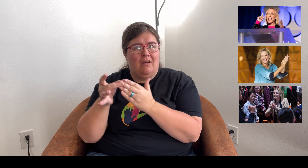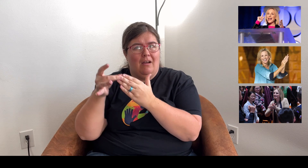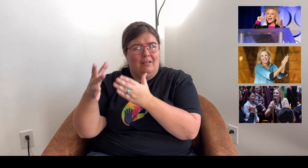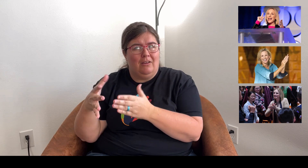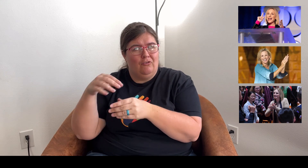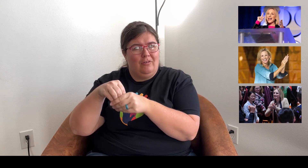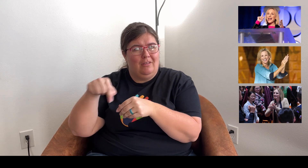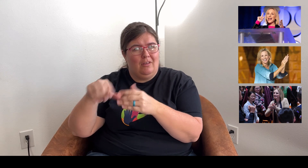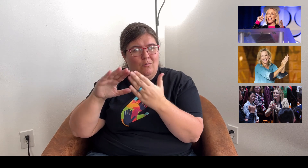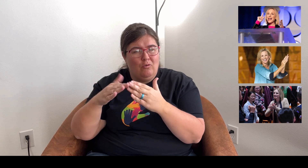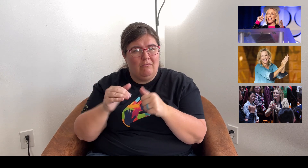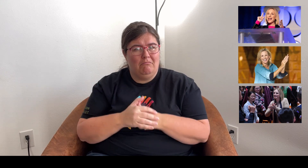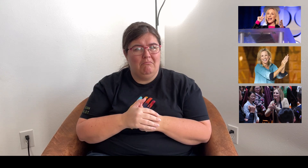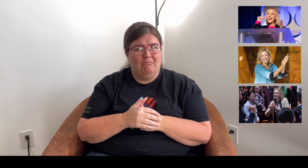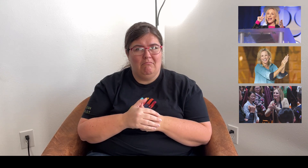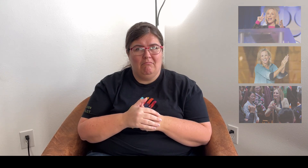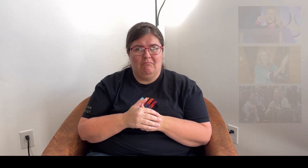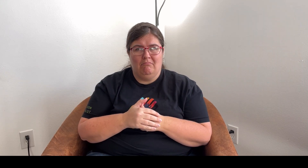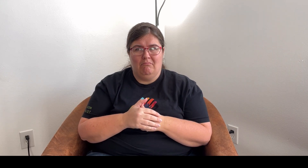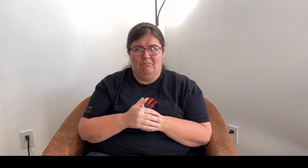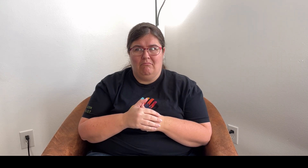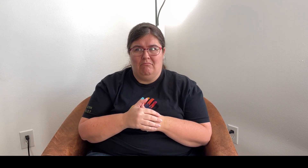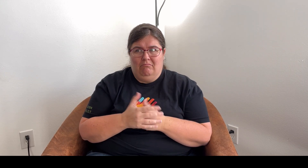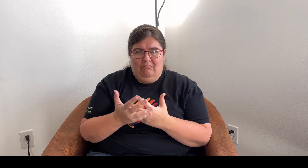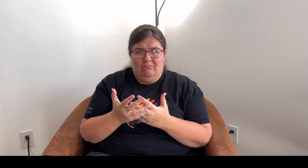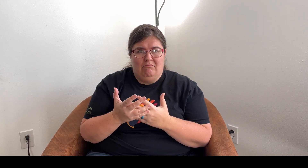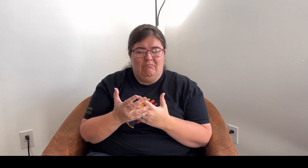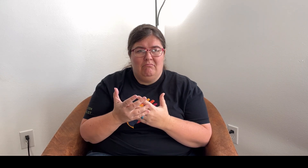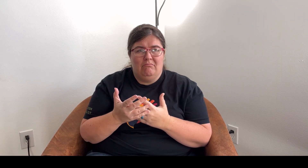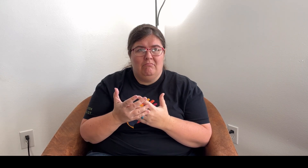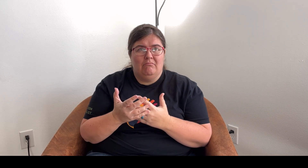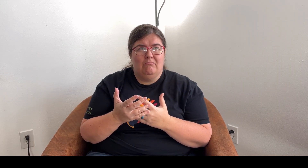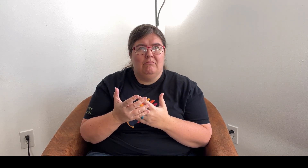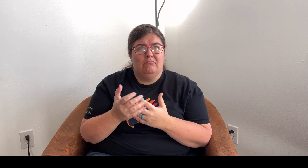she has become a leader in the Deaf community in so many ways.